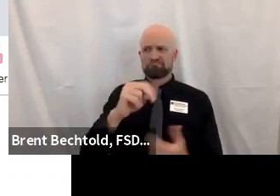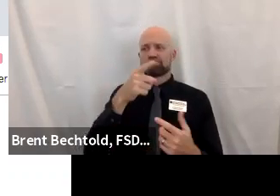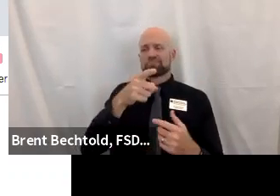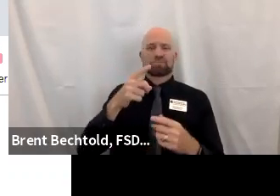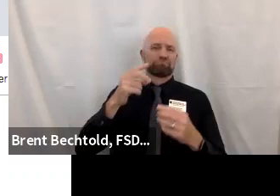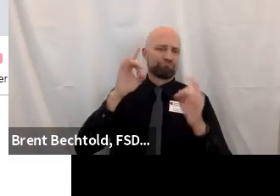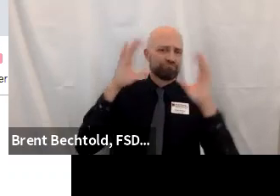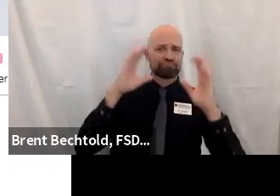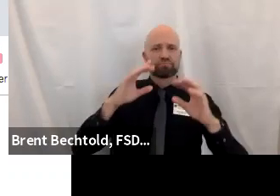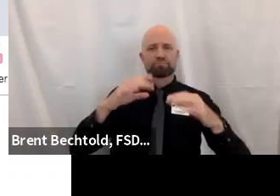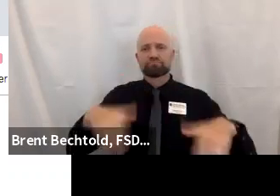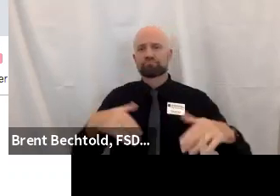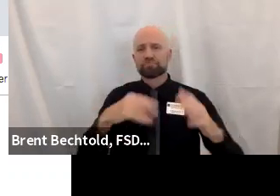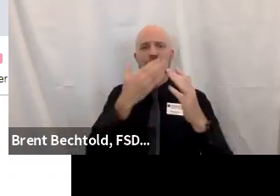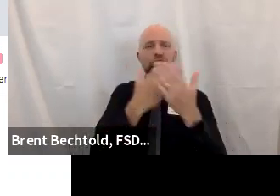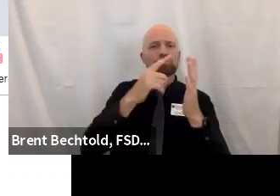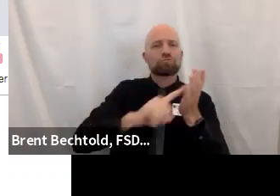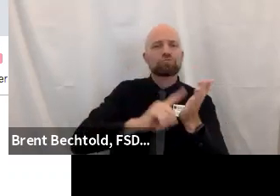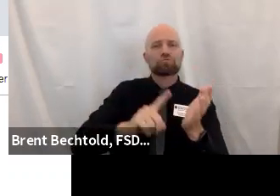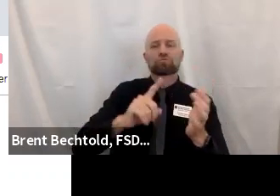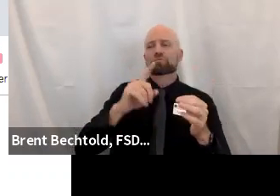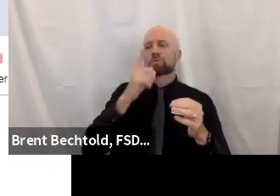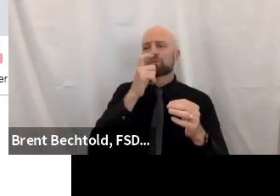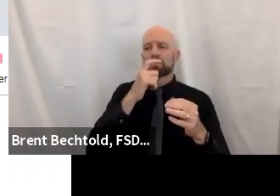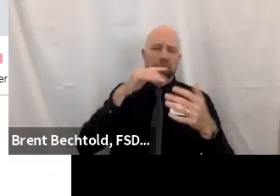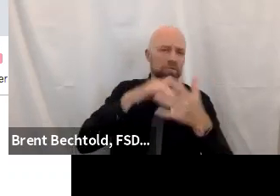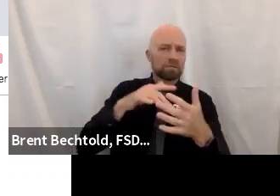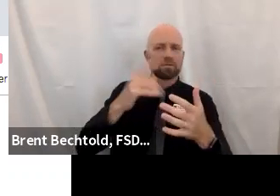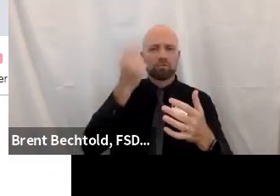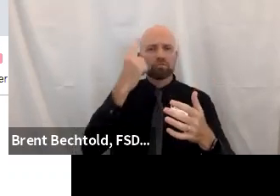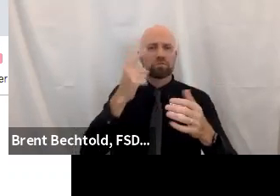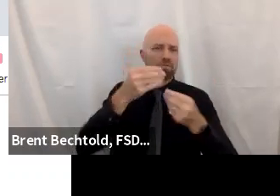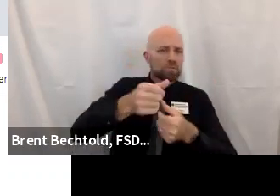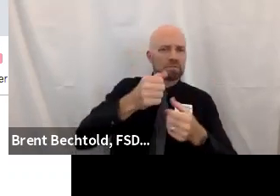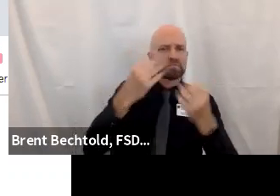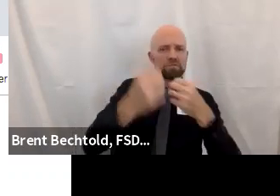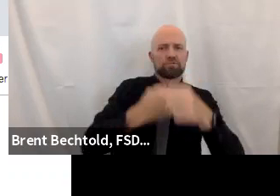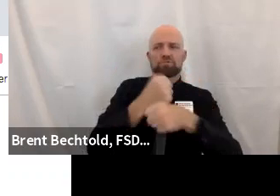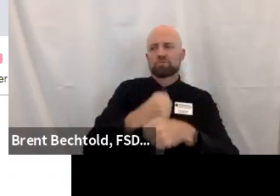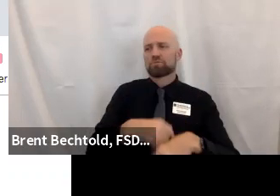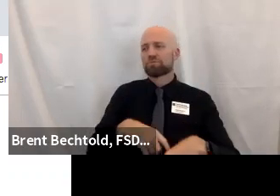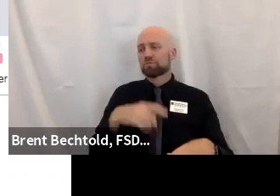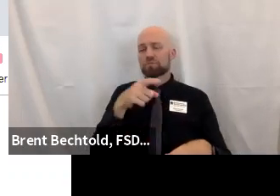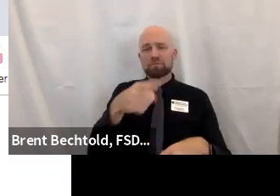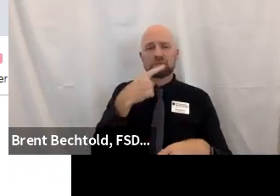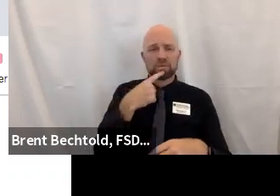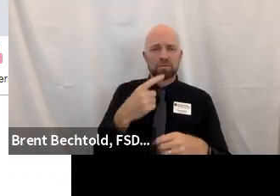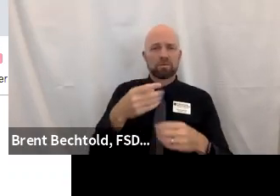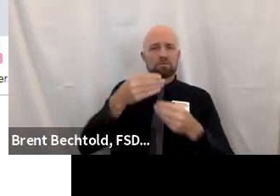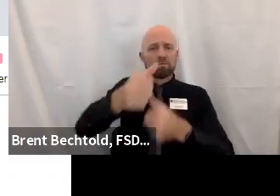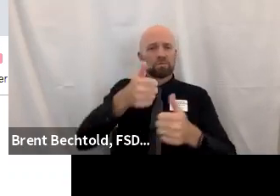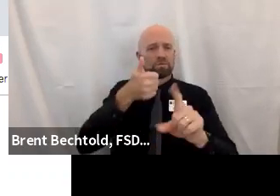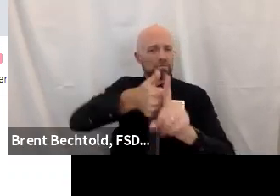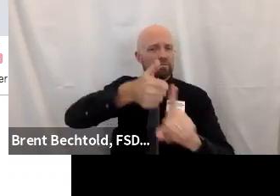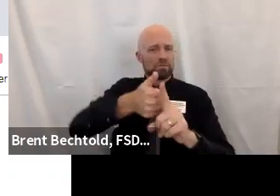Richard Allington is a researcher who has done much study in fluency over the years.